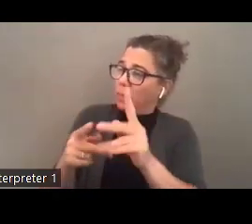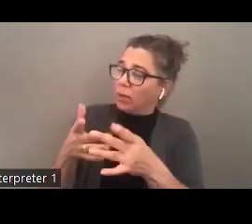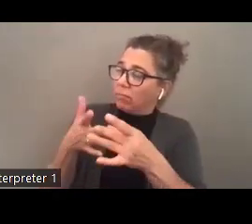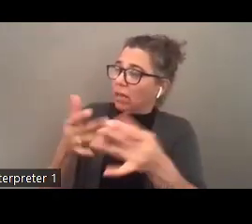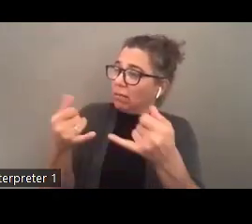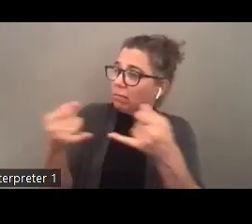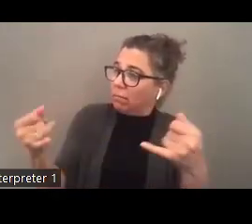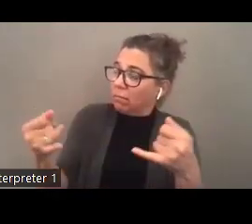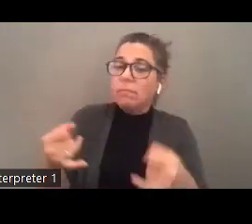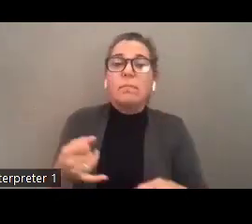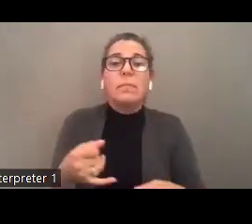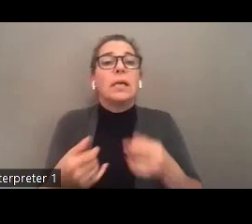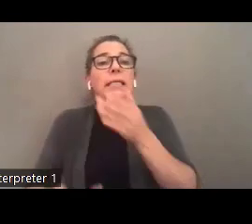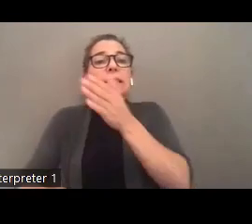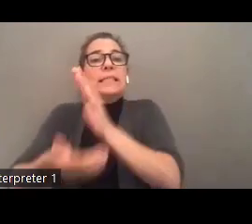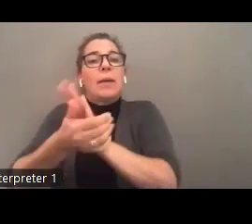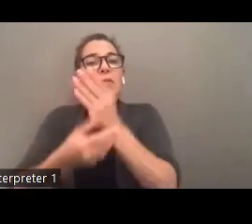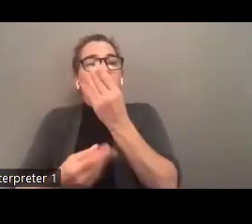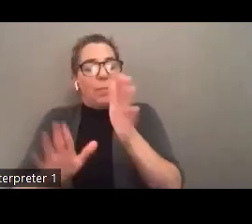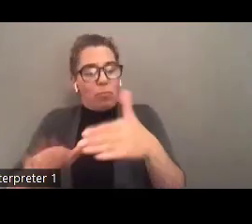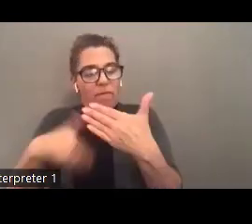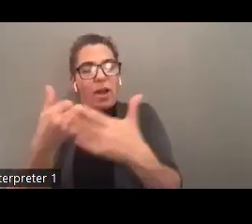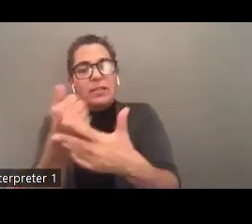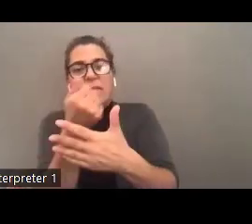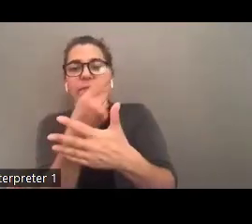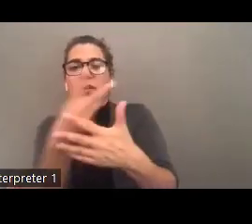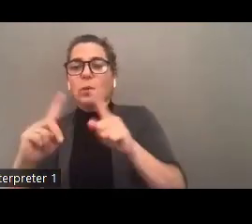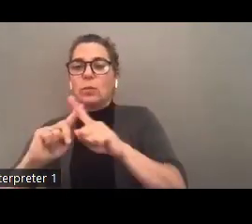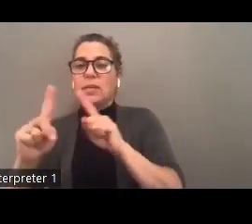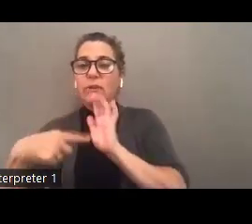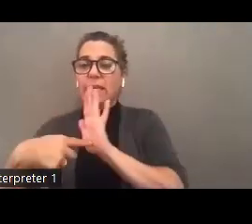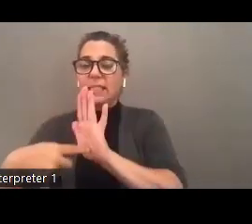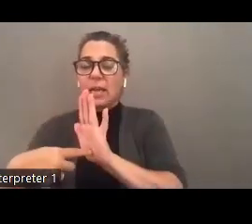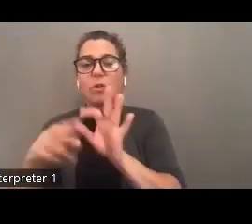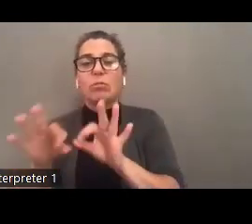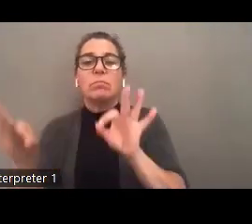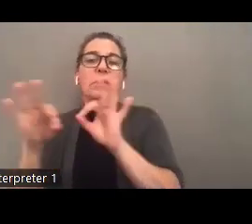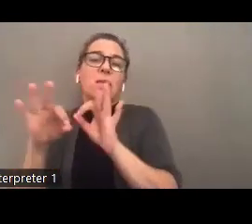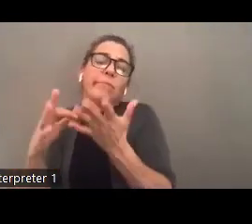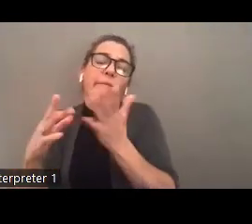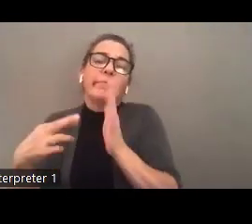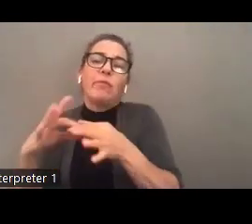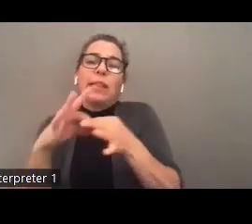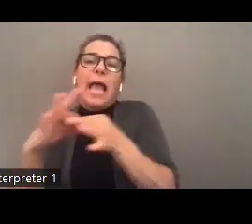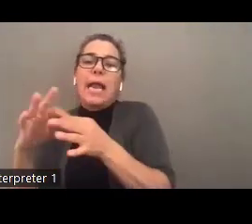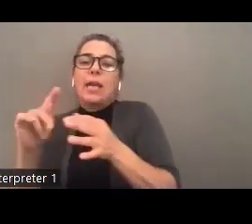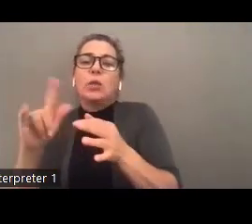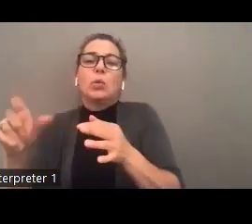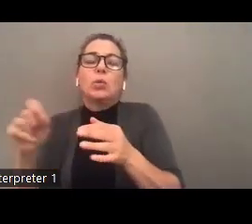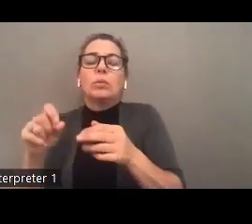Taunton Paine: The supplemental information provides a few examples of relevant tools such as the National Library of Medicine's